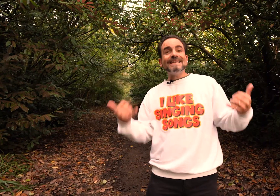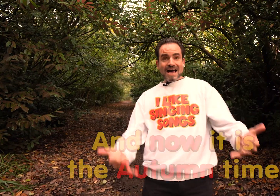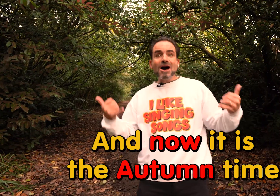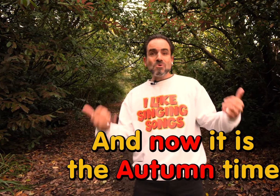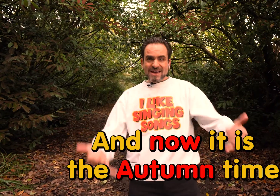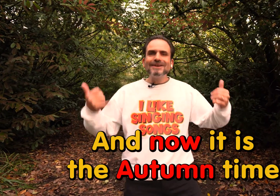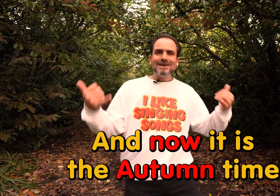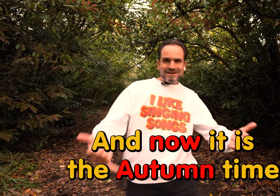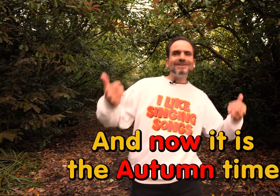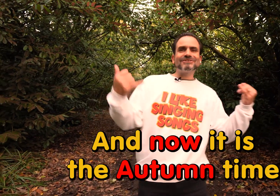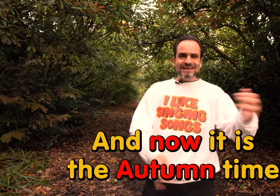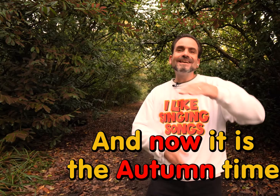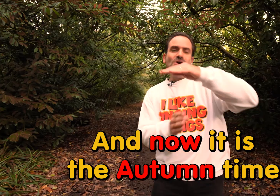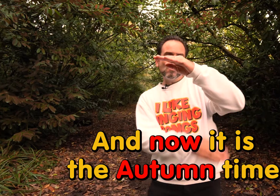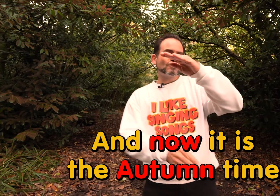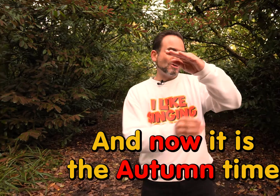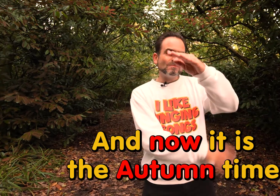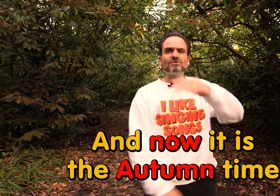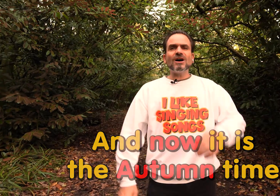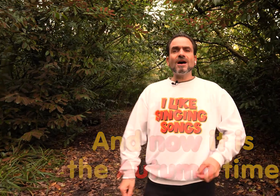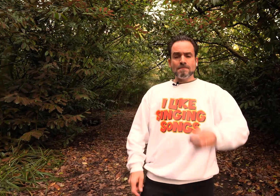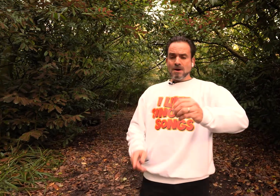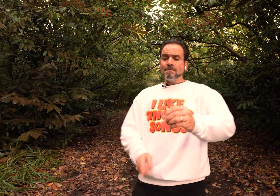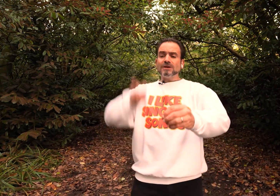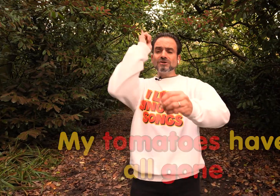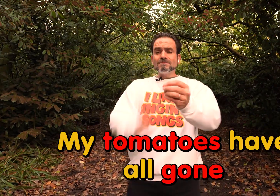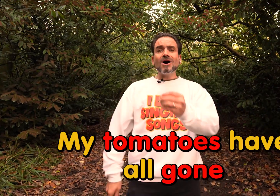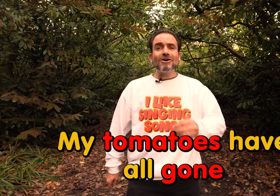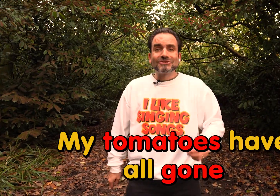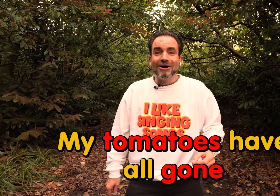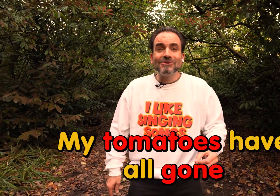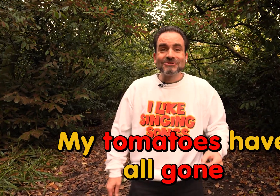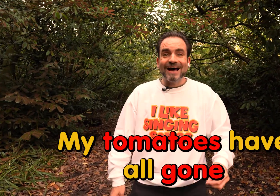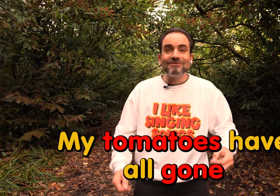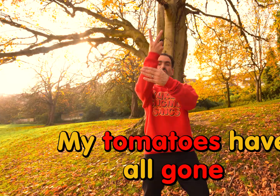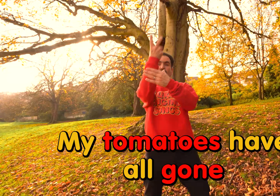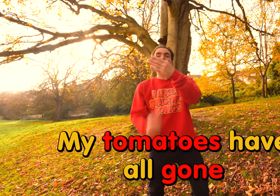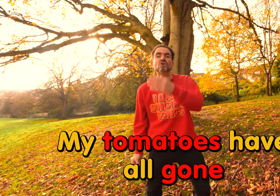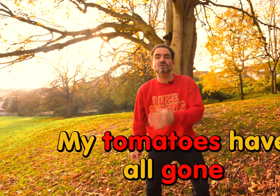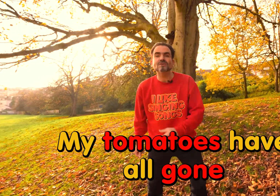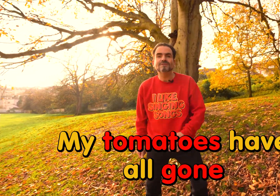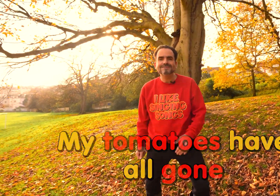And now it is the Autumn time My tomatoes have all gone